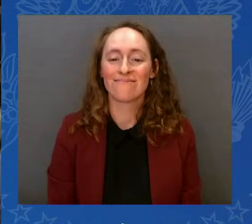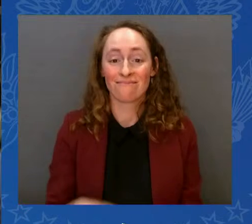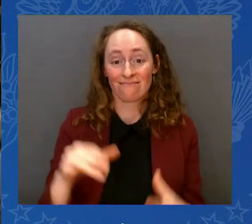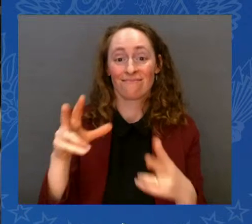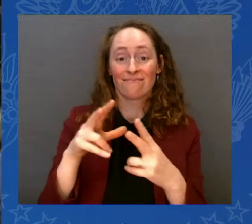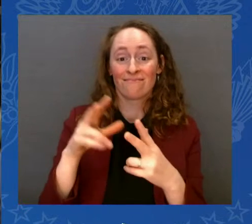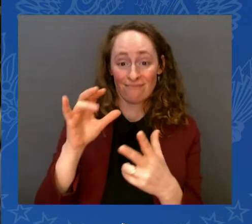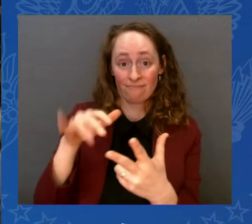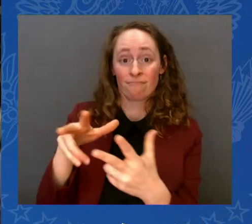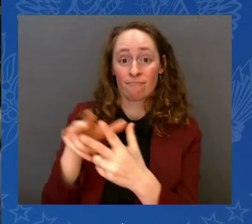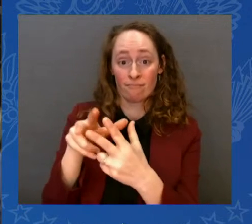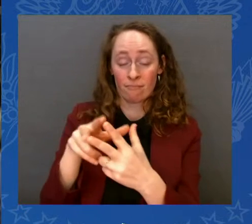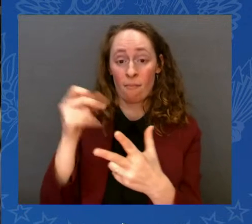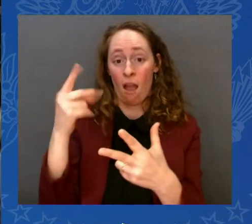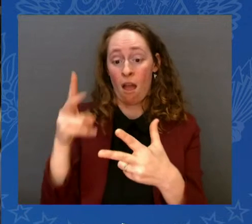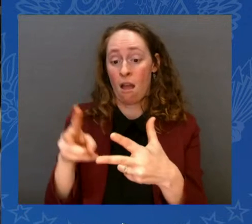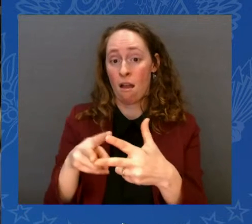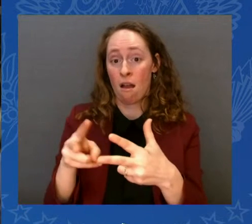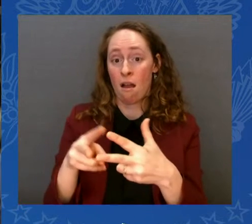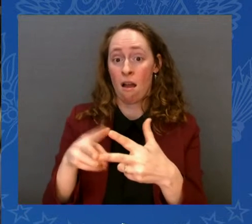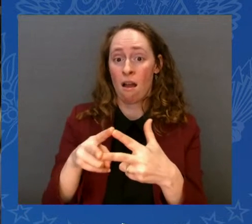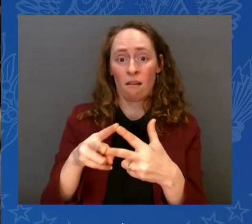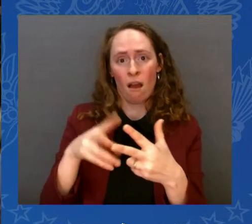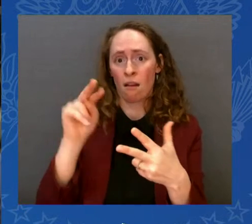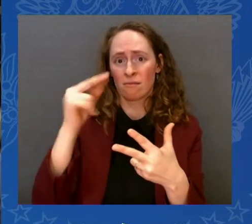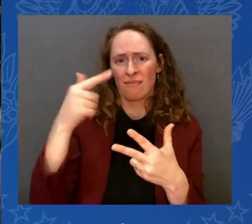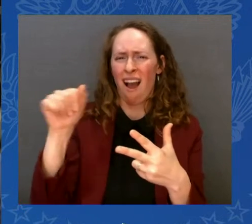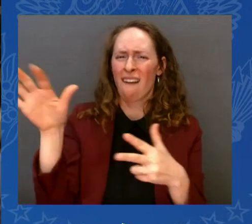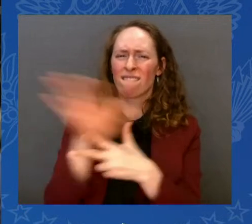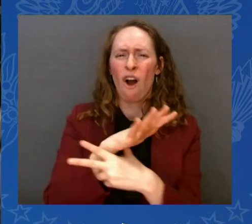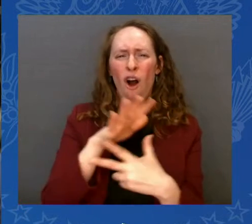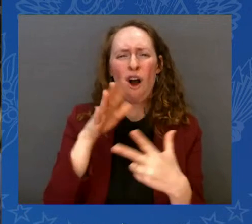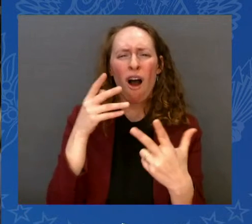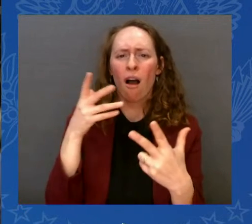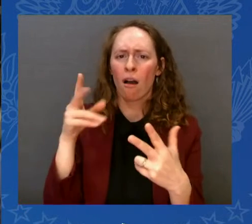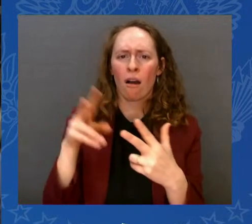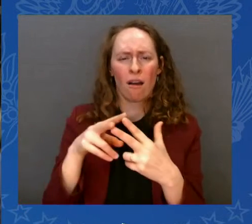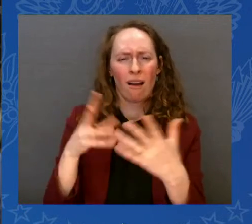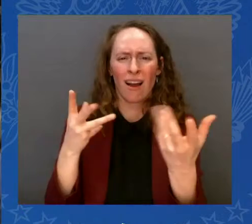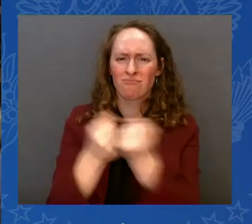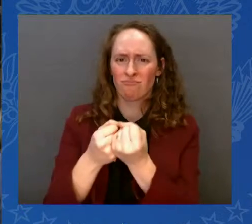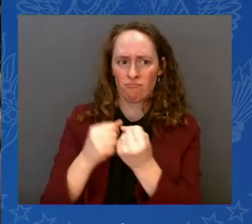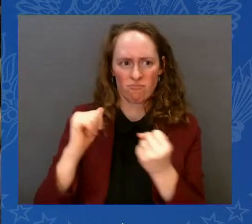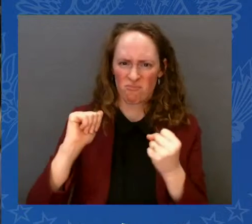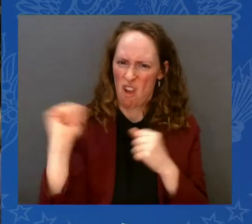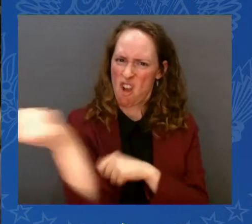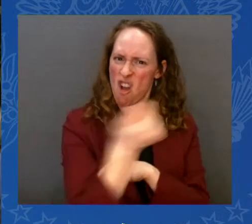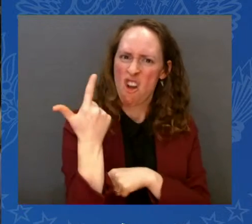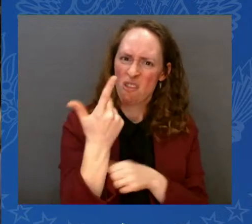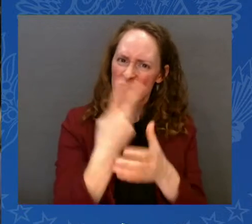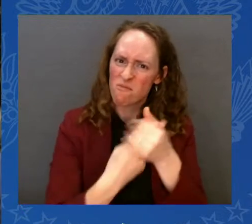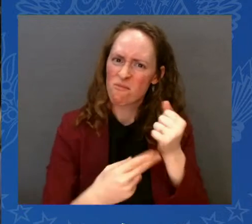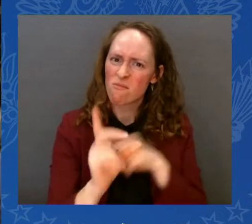And we are -- we are in the midst of implementation, as you well know. And it's a ga- -- these are game changers.